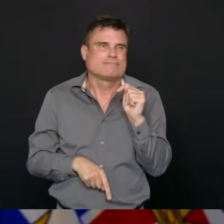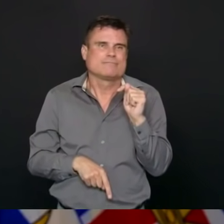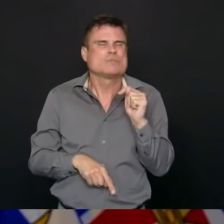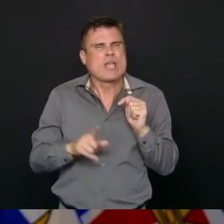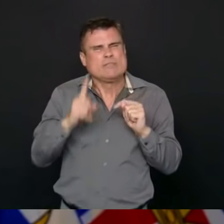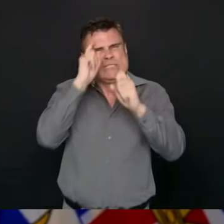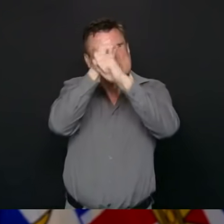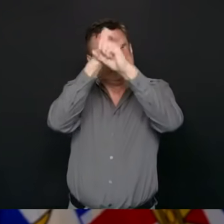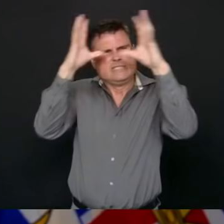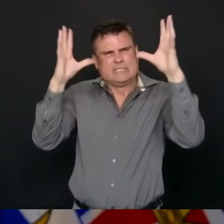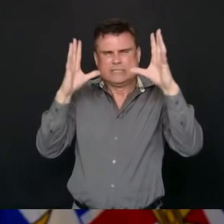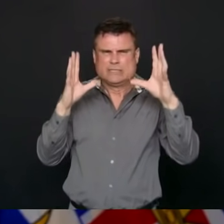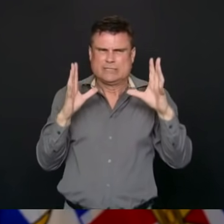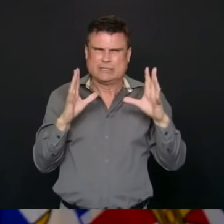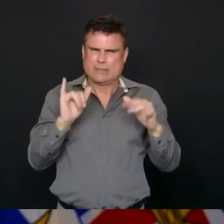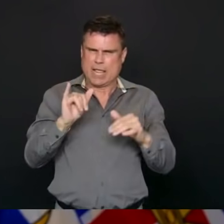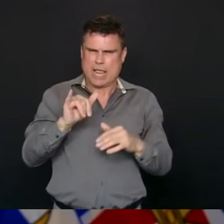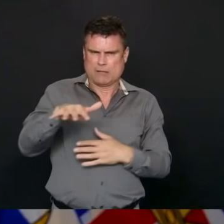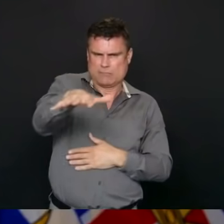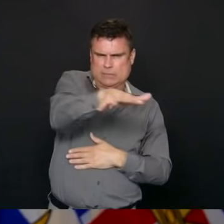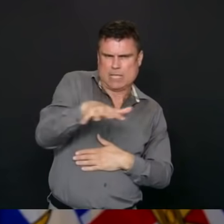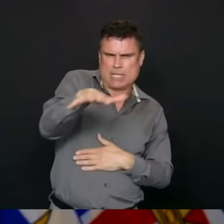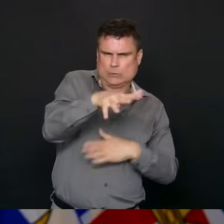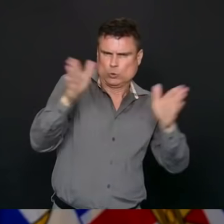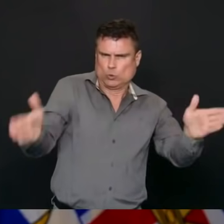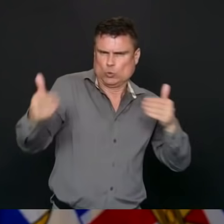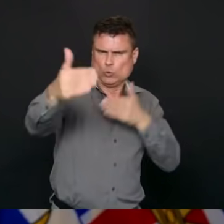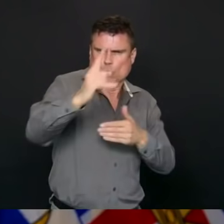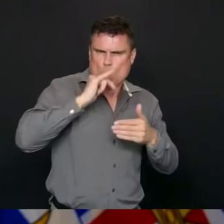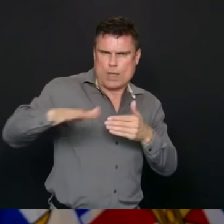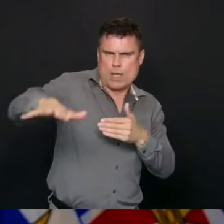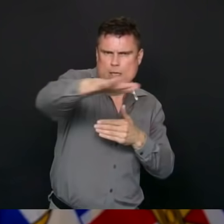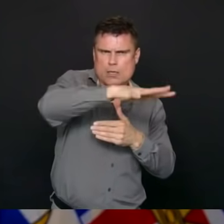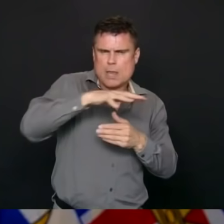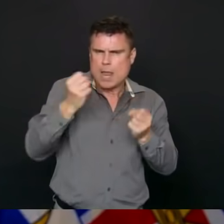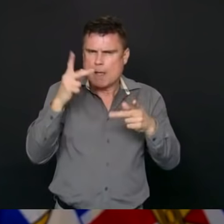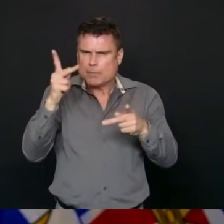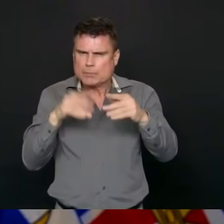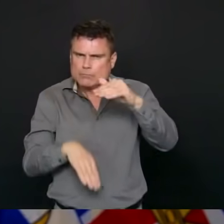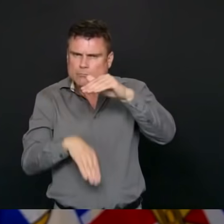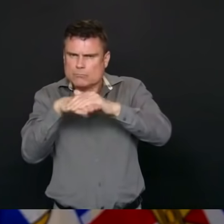depending on what can be managed safely in that environment. Those are the restrictions that will